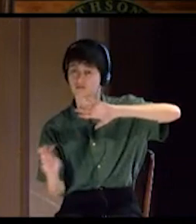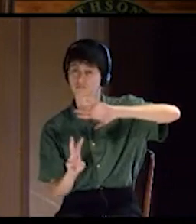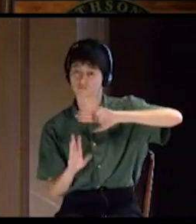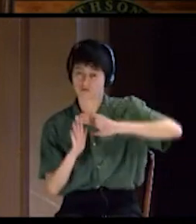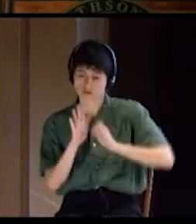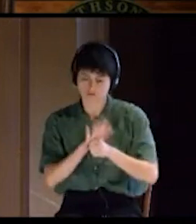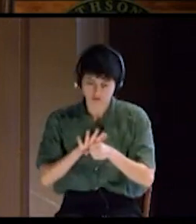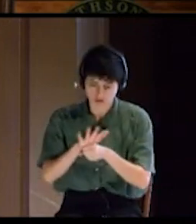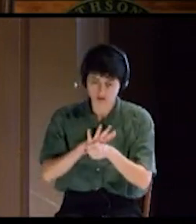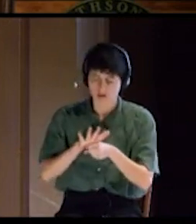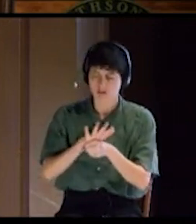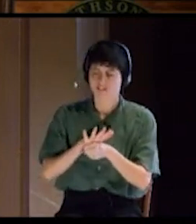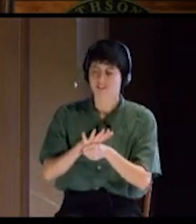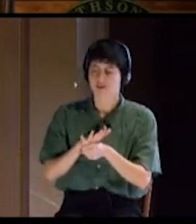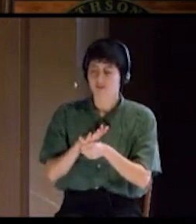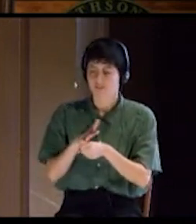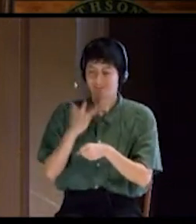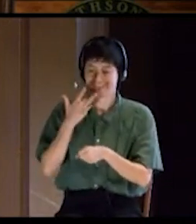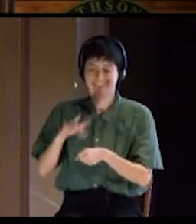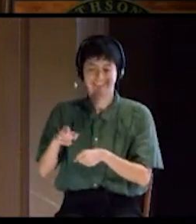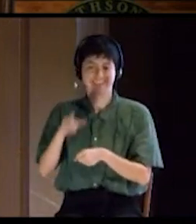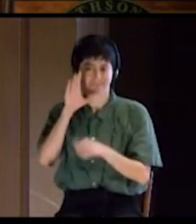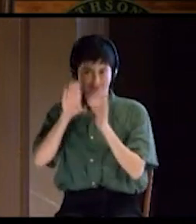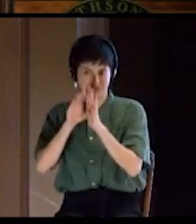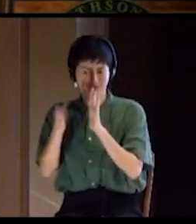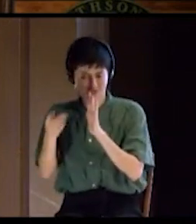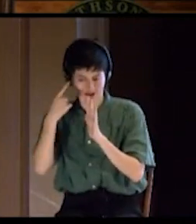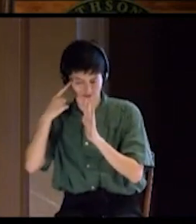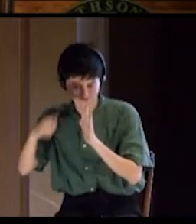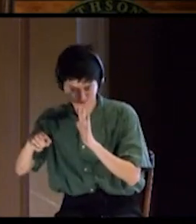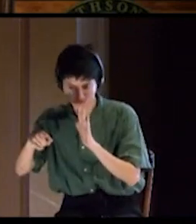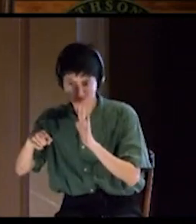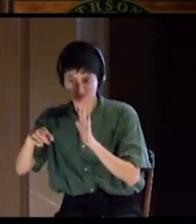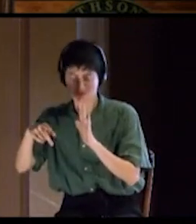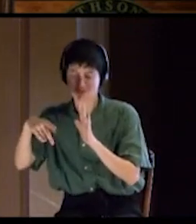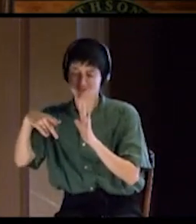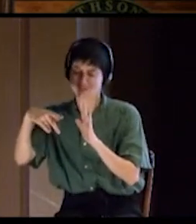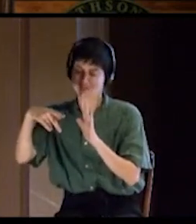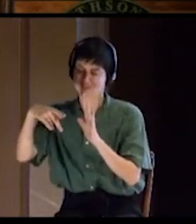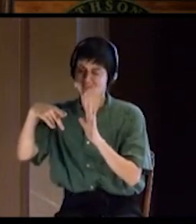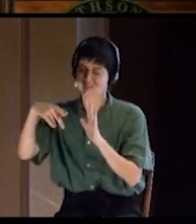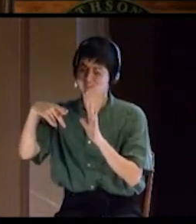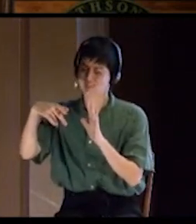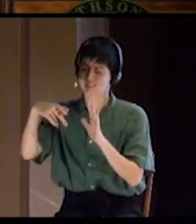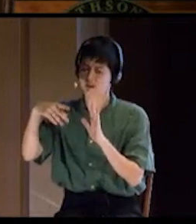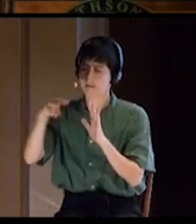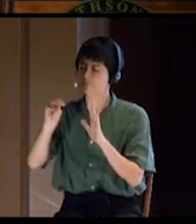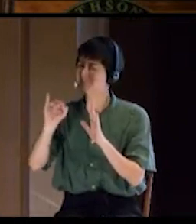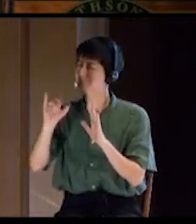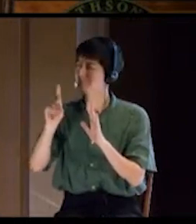of these middens. So the pack rats, as their name implies, collects everything from their environment.